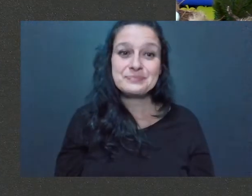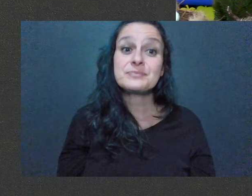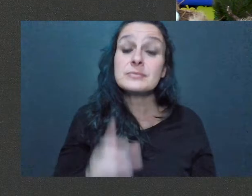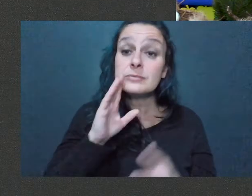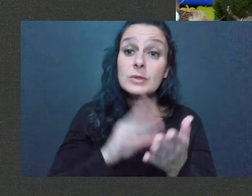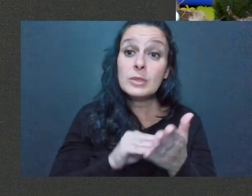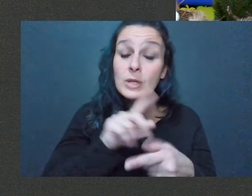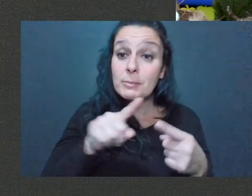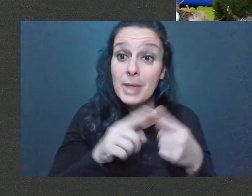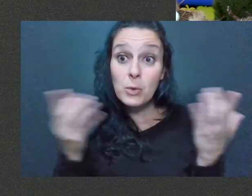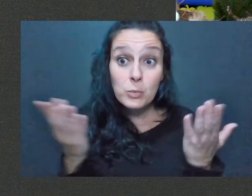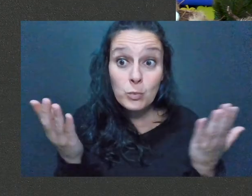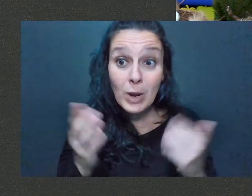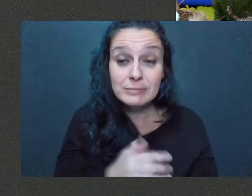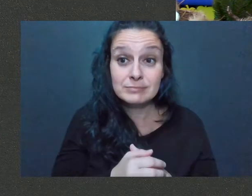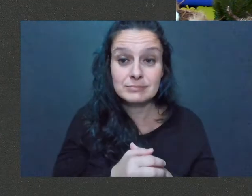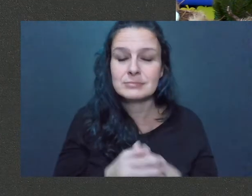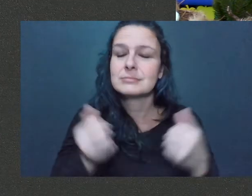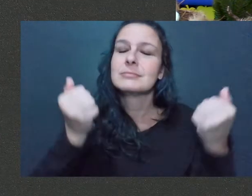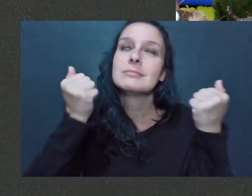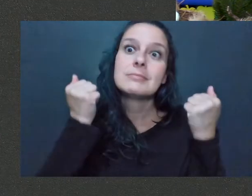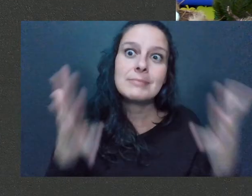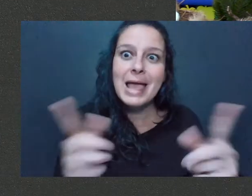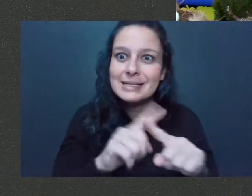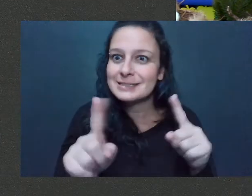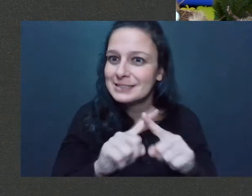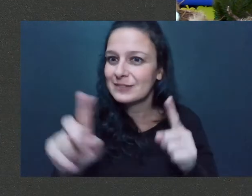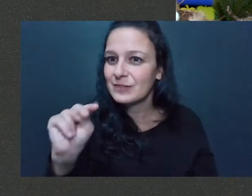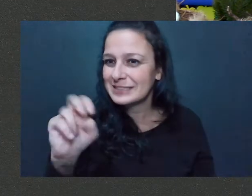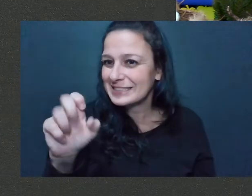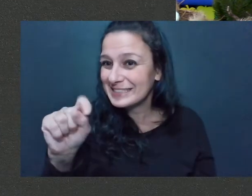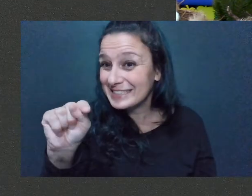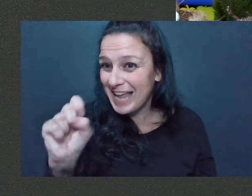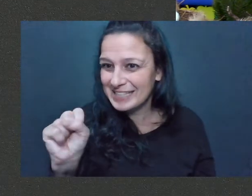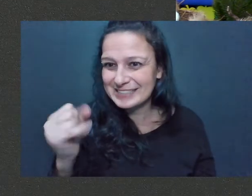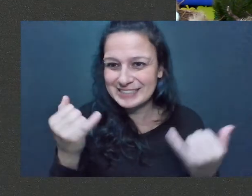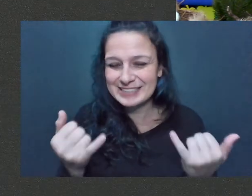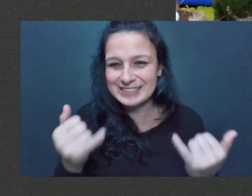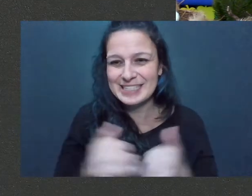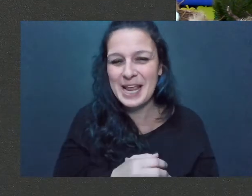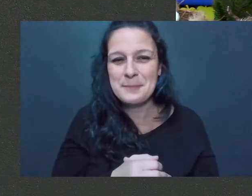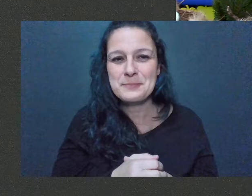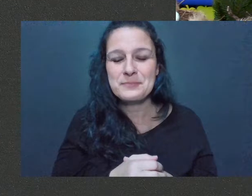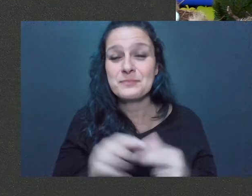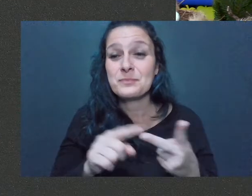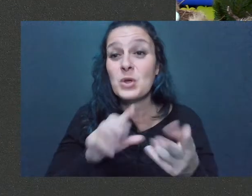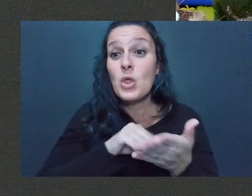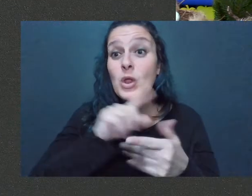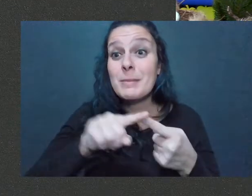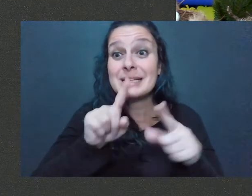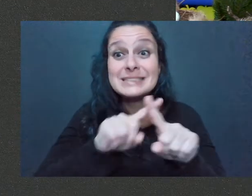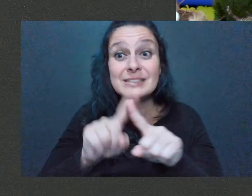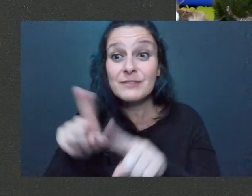We learned about so many different kinds of nests today and all the different kinds of birds